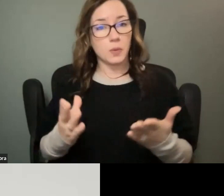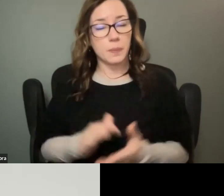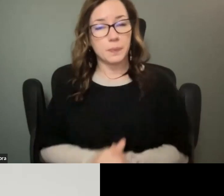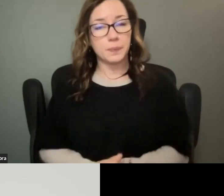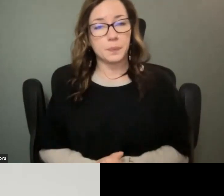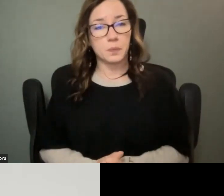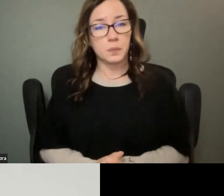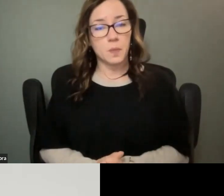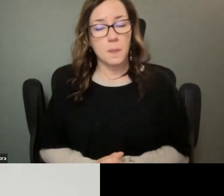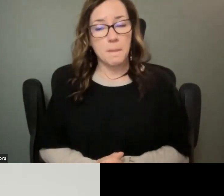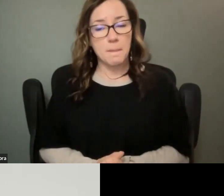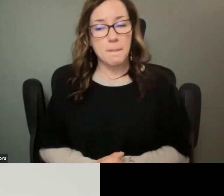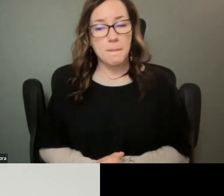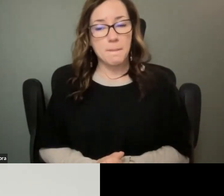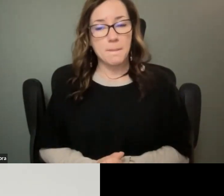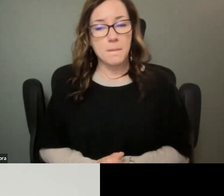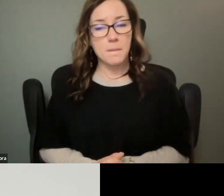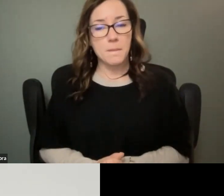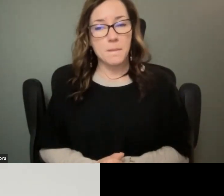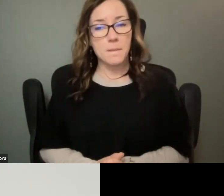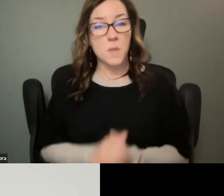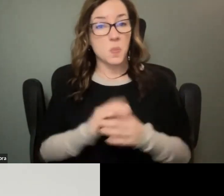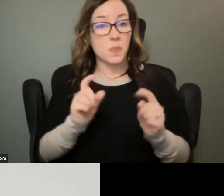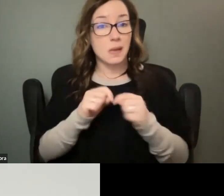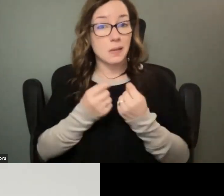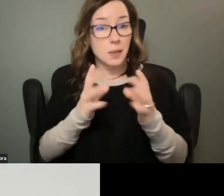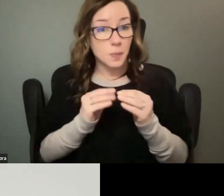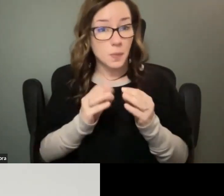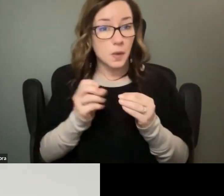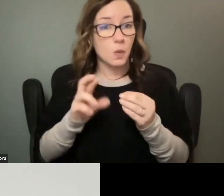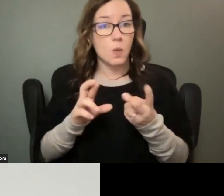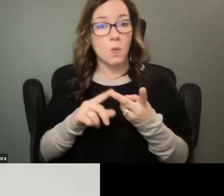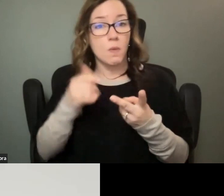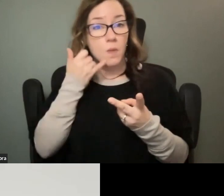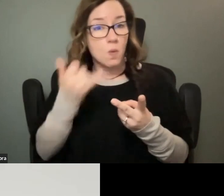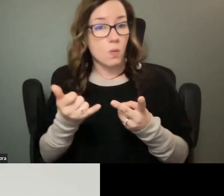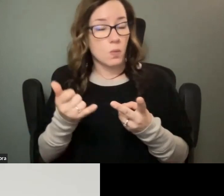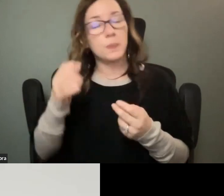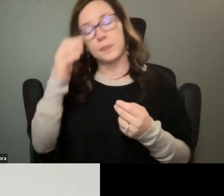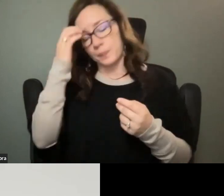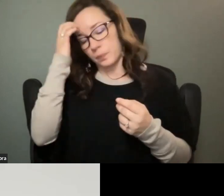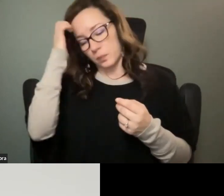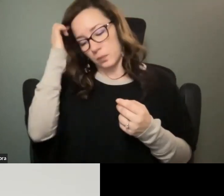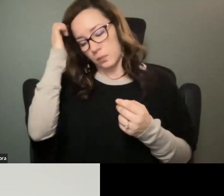in a